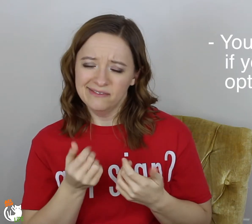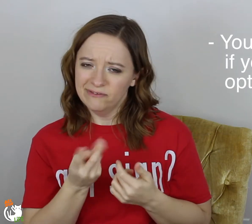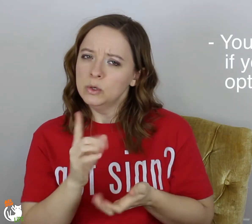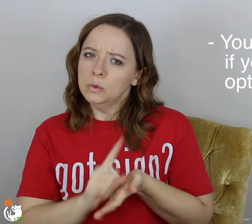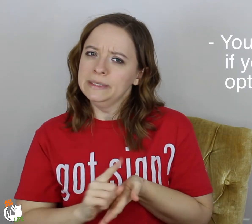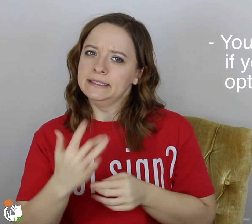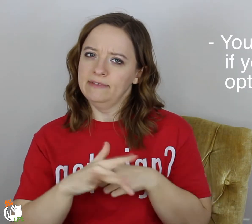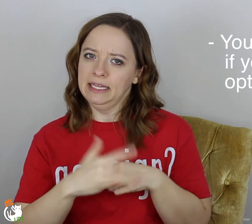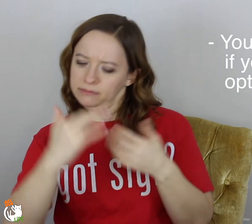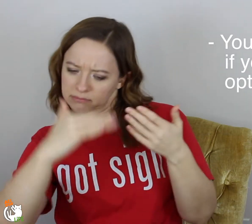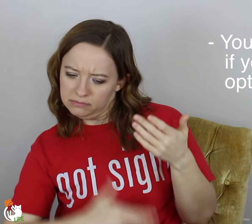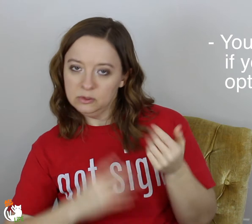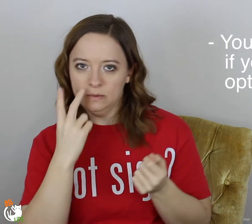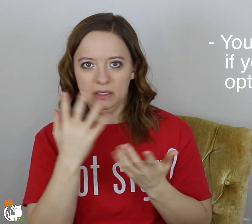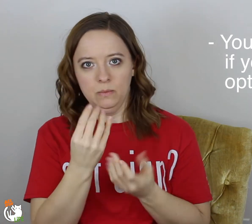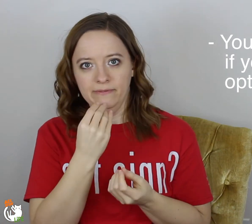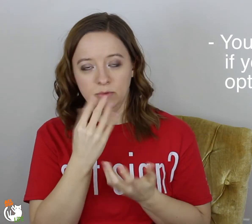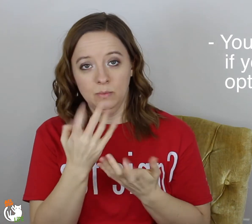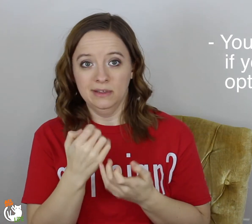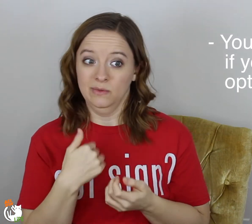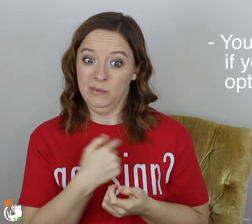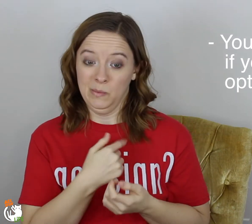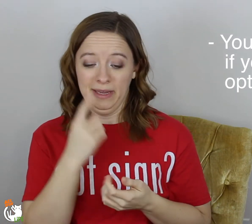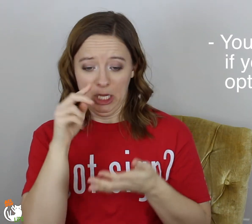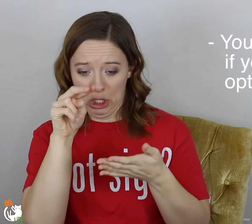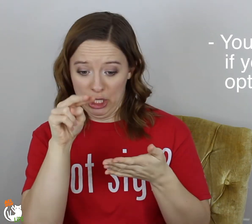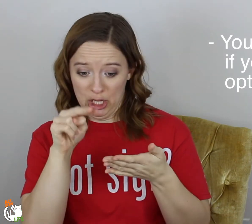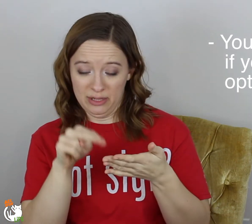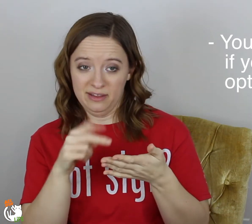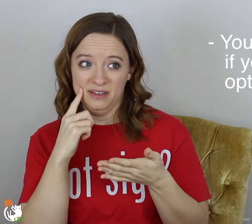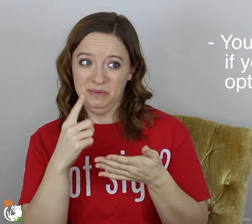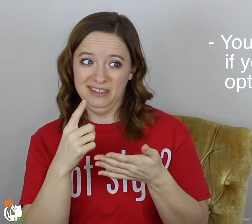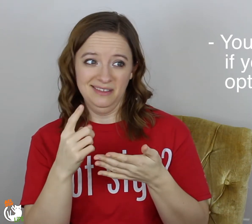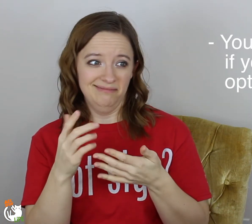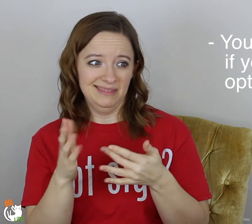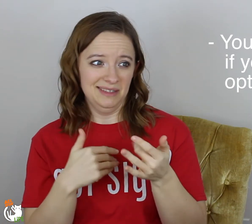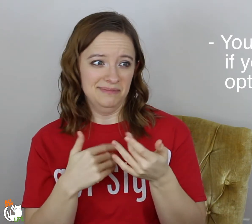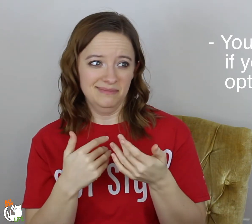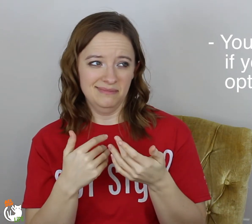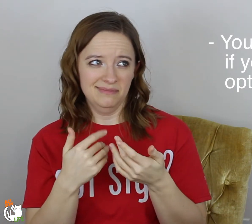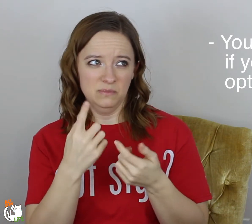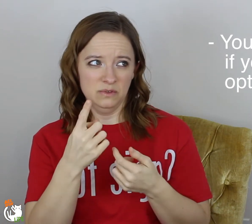Typically there's quite a few week available so you can see what food. For example, we kind of looked and I think we ended up skipping